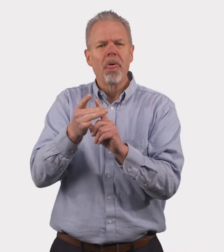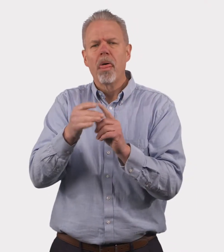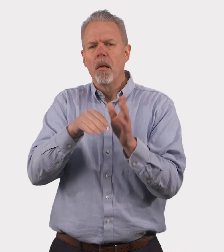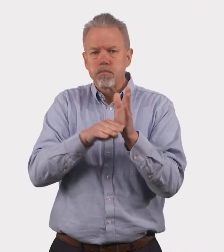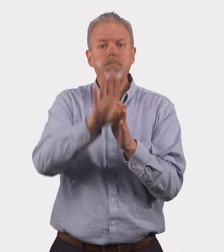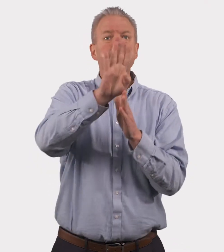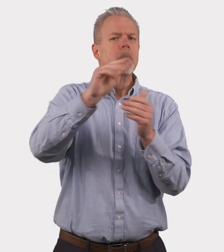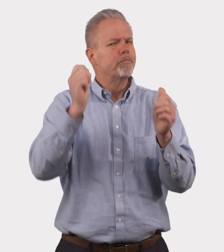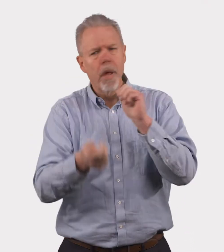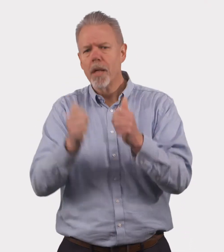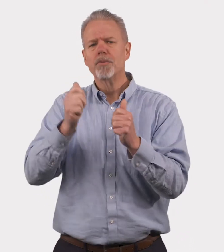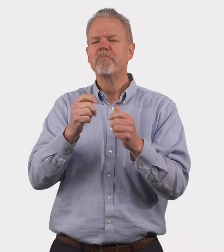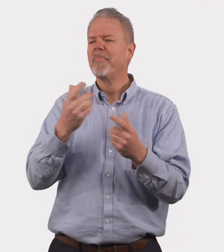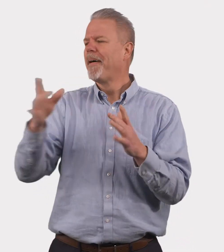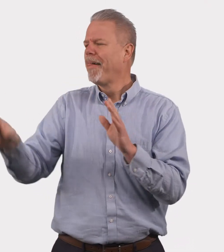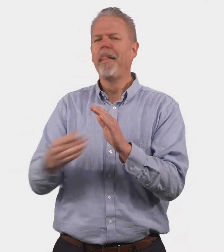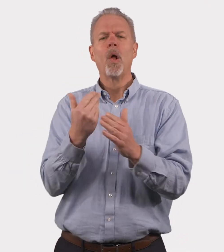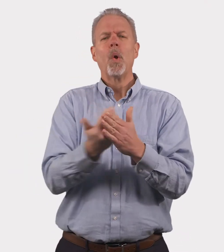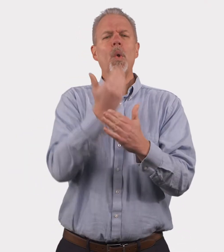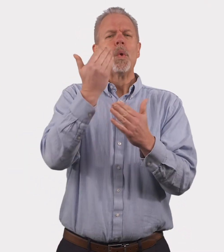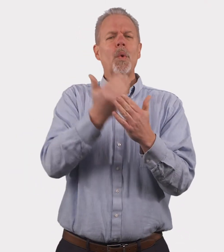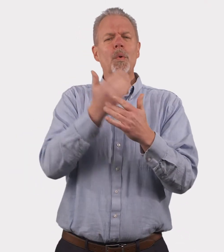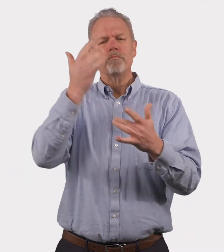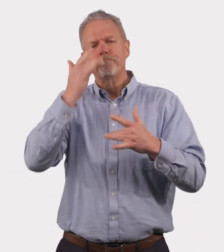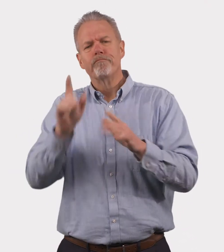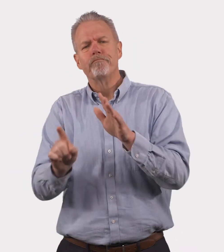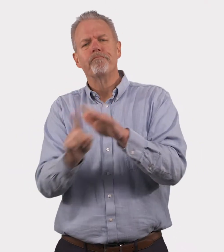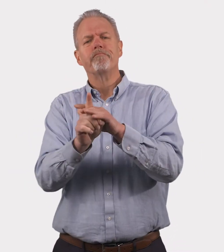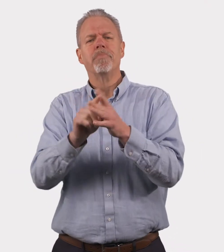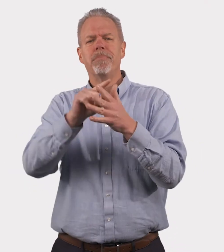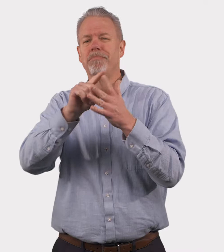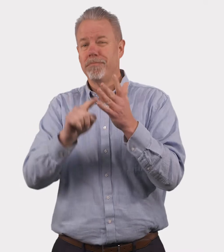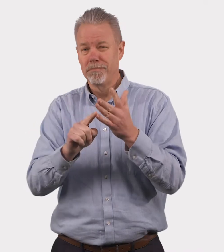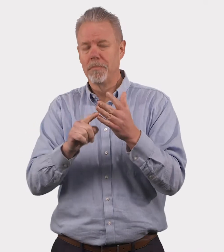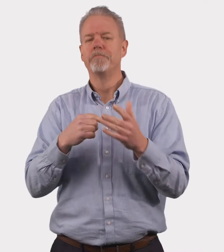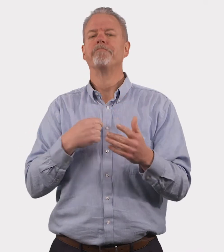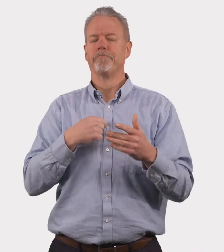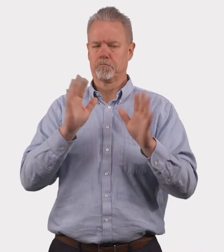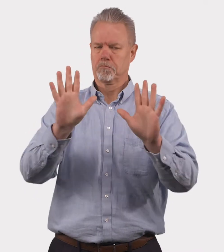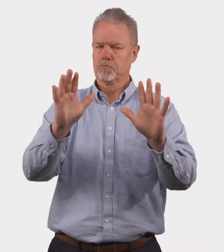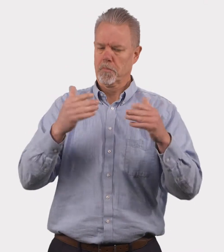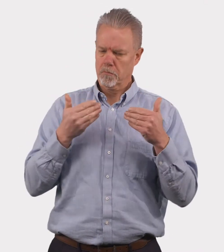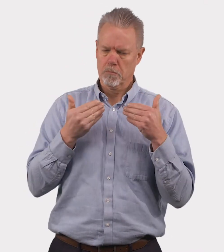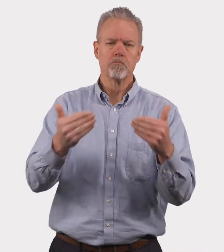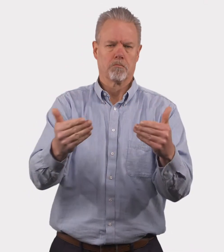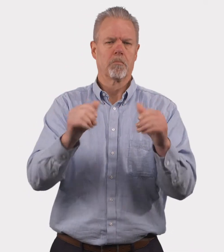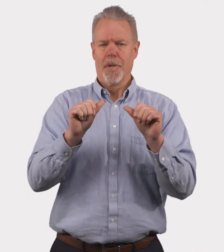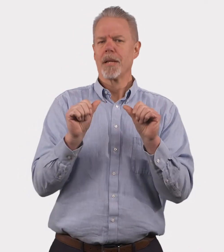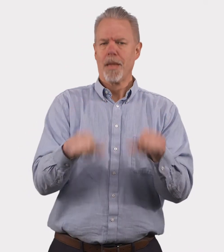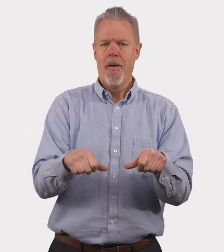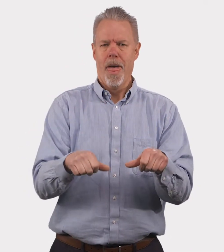However, if COVID-19 conditions change (e.g., a new variant),